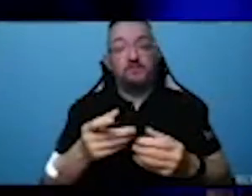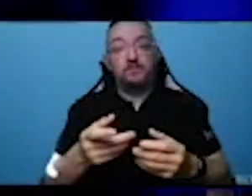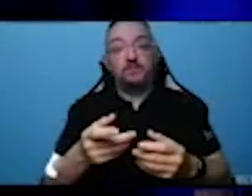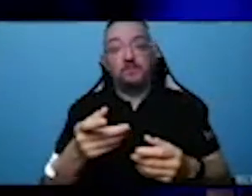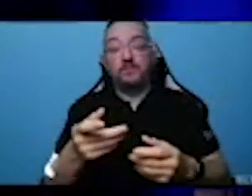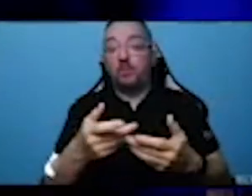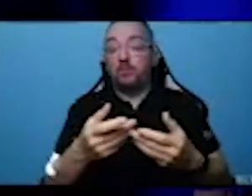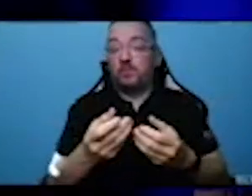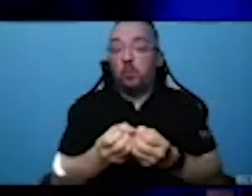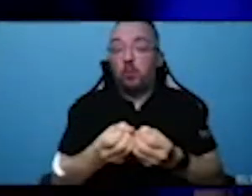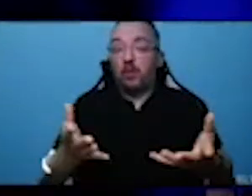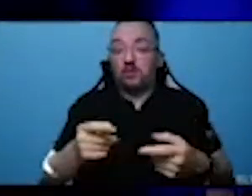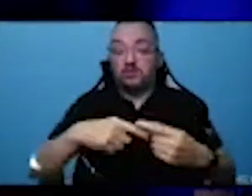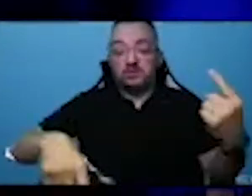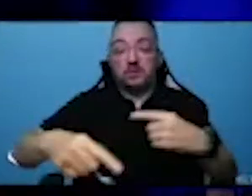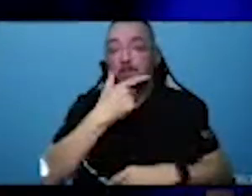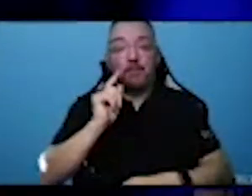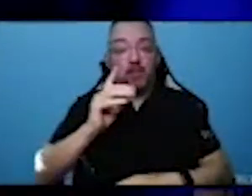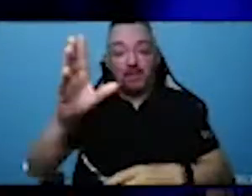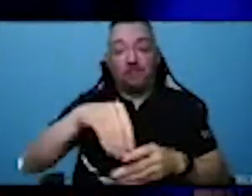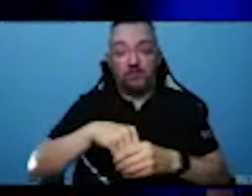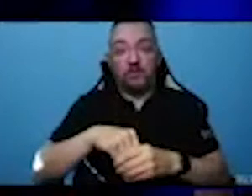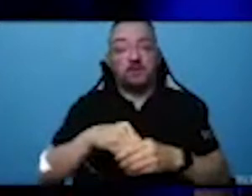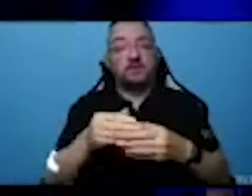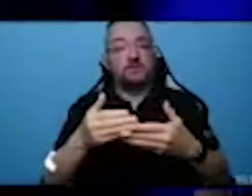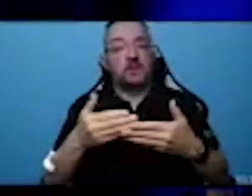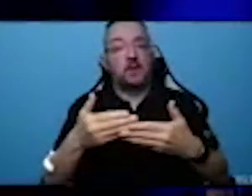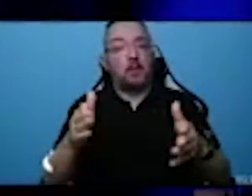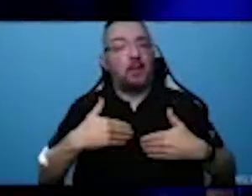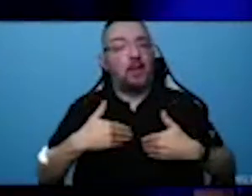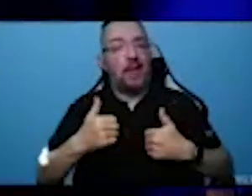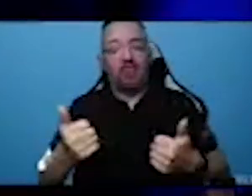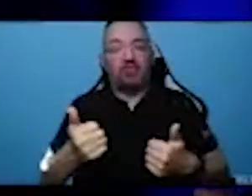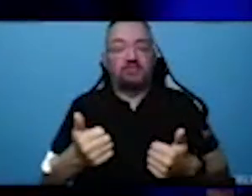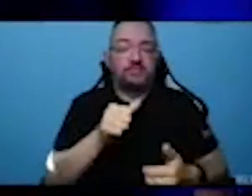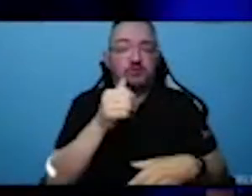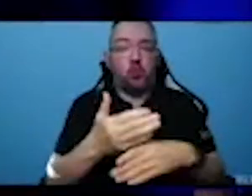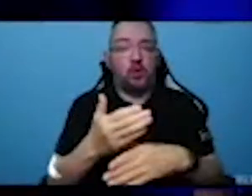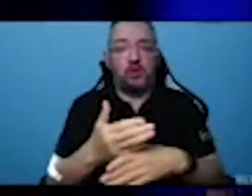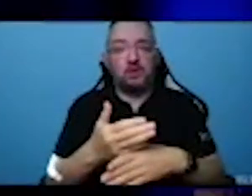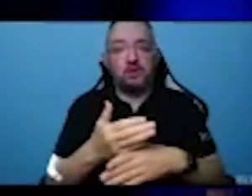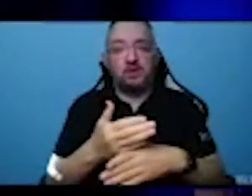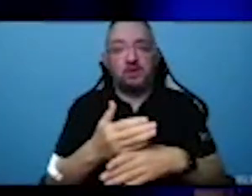messaging is less fit for purpose, without that buy-in from the public, without that